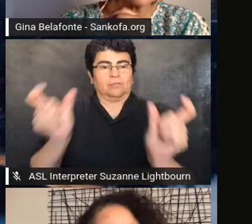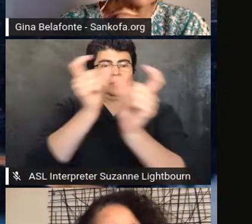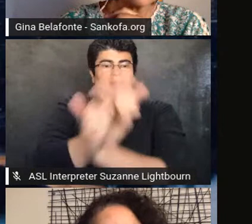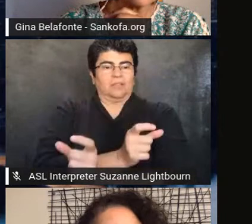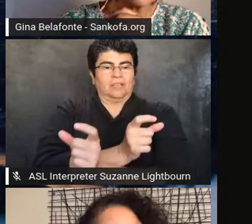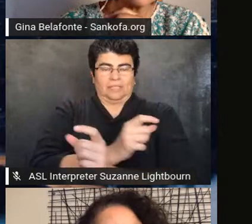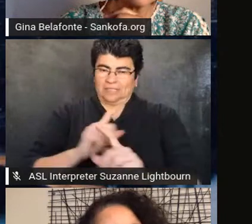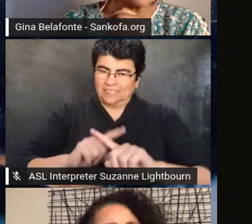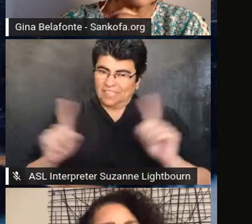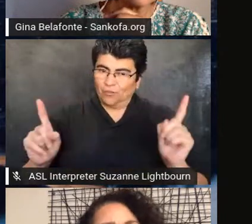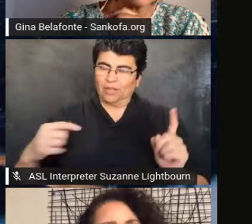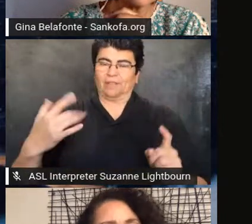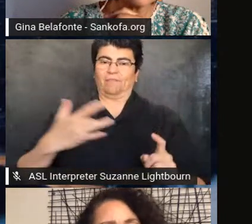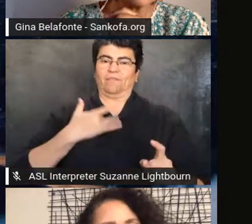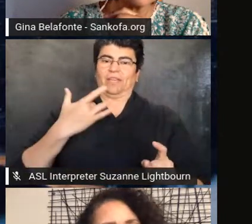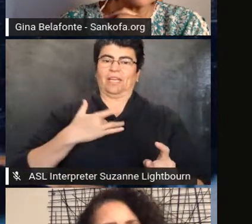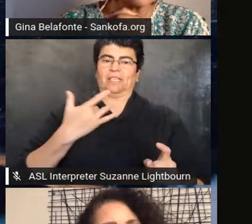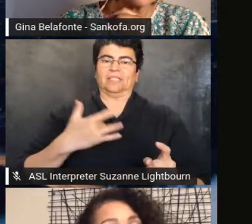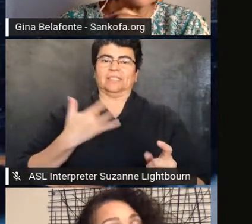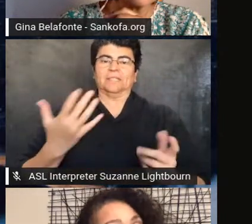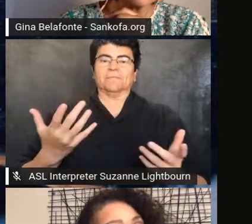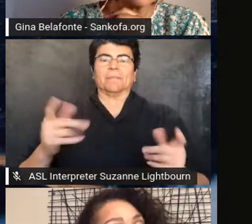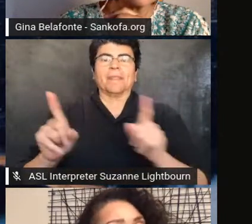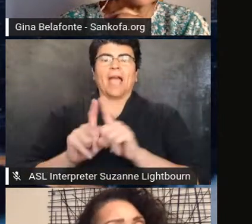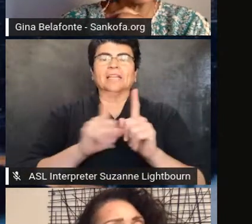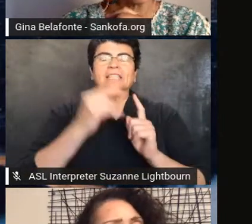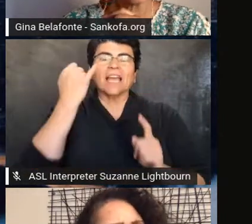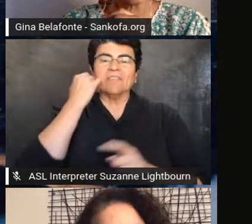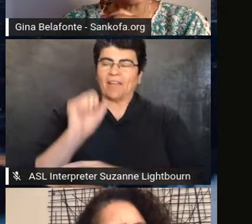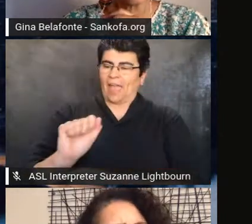that it did feel as if "abled" was something positive